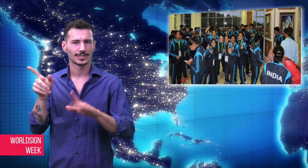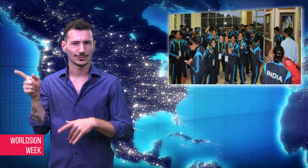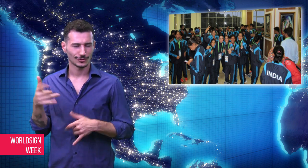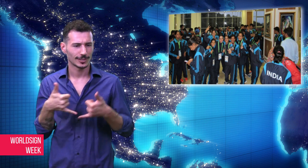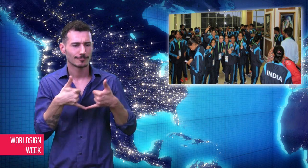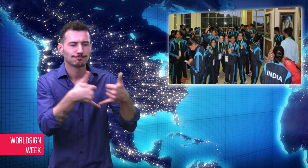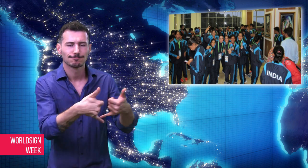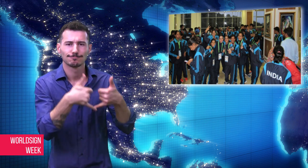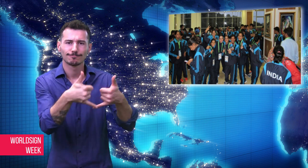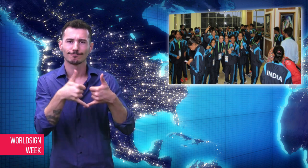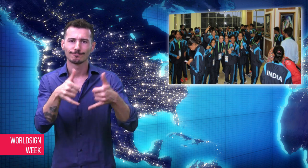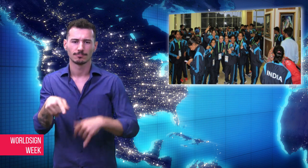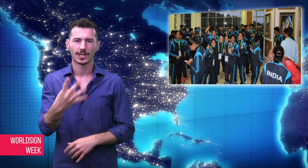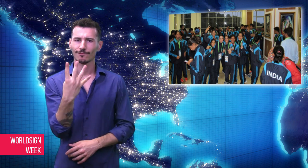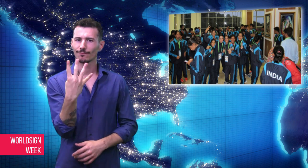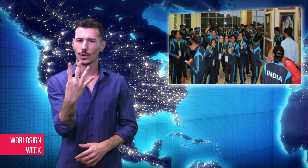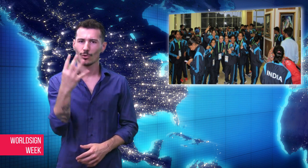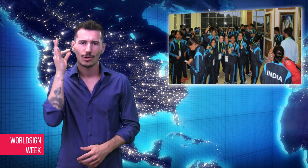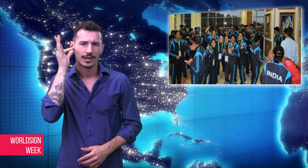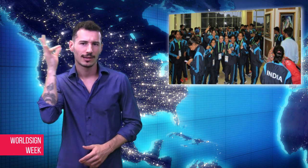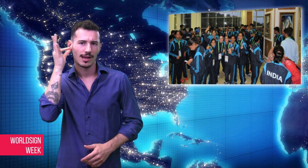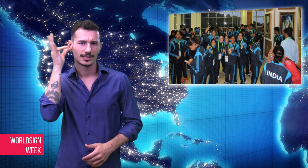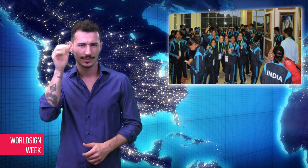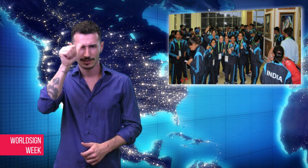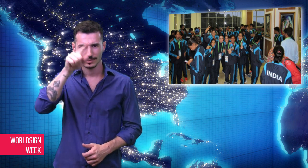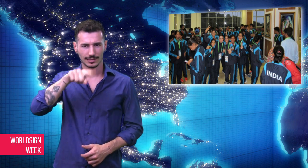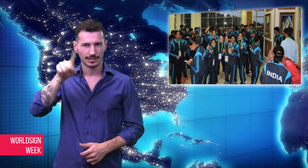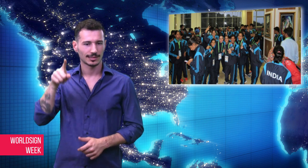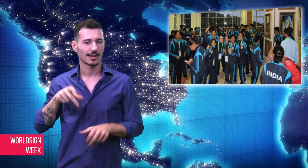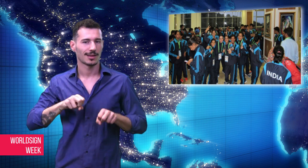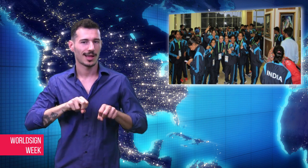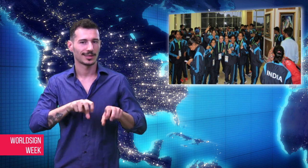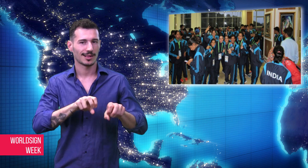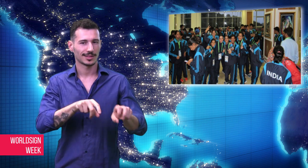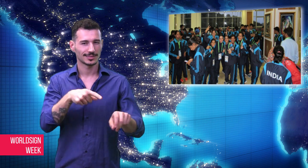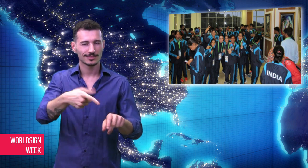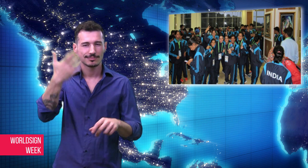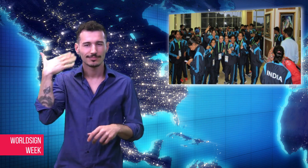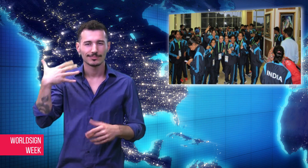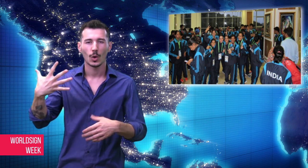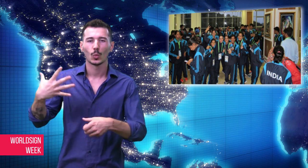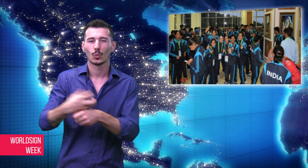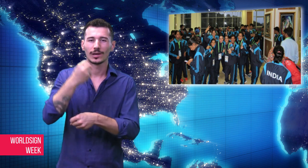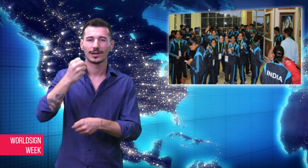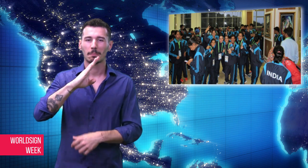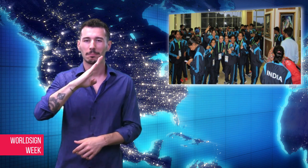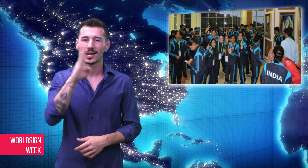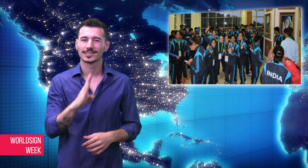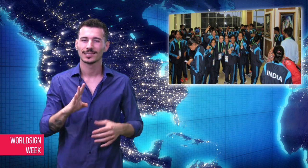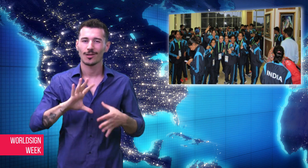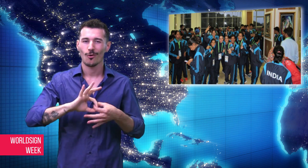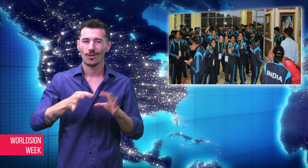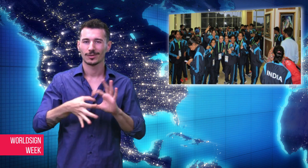hearing Indian athletics who won medals at the Brazil Olympics in 2016 with